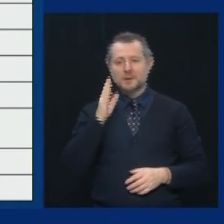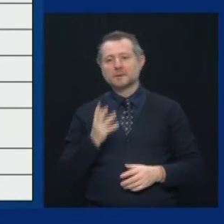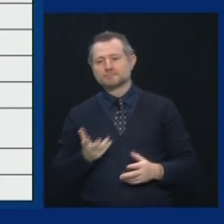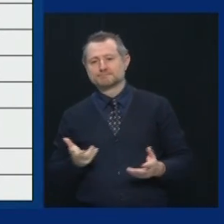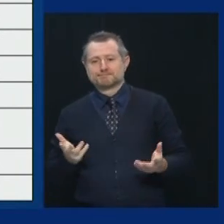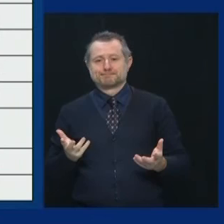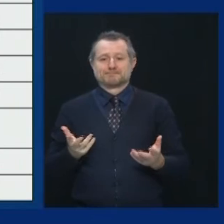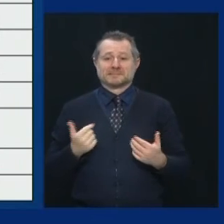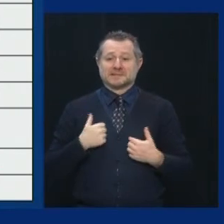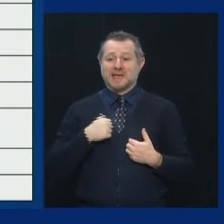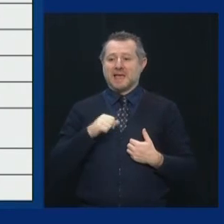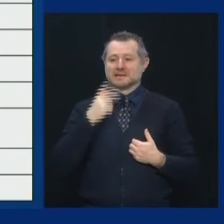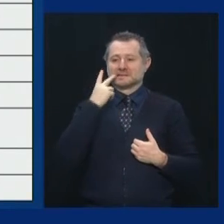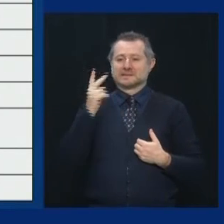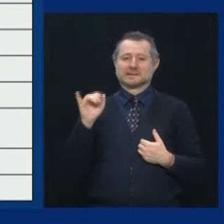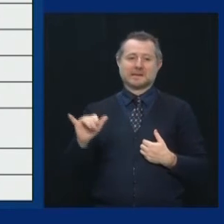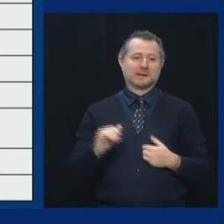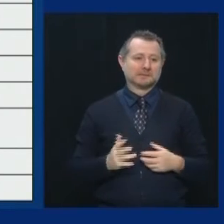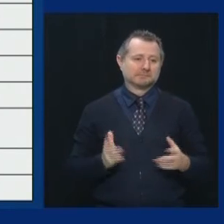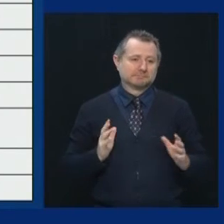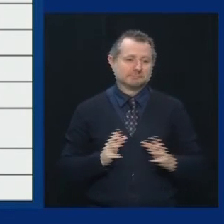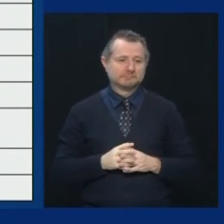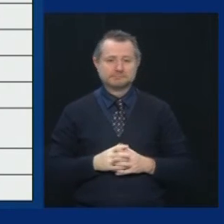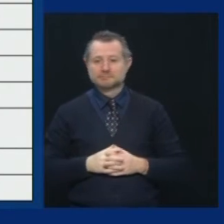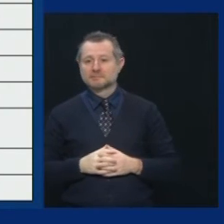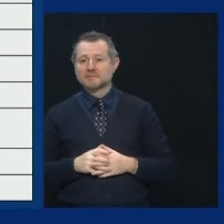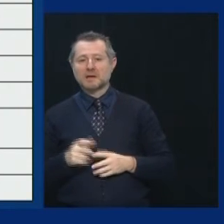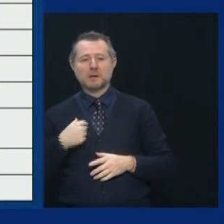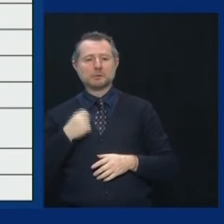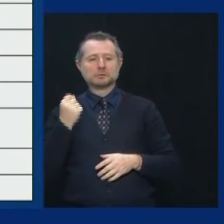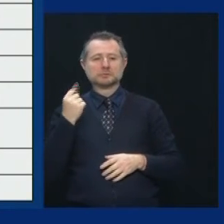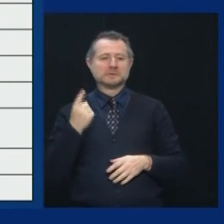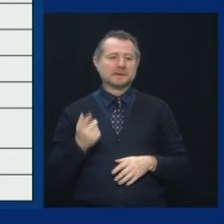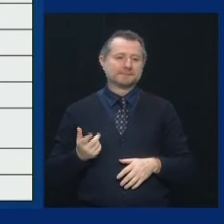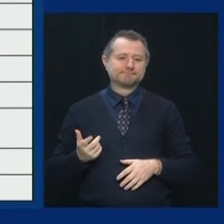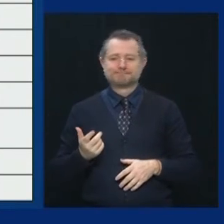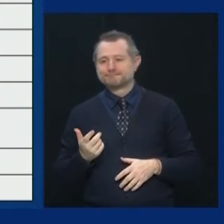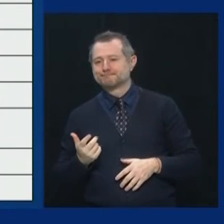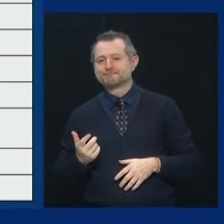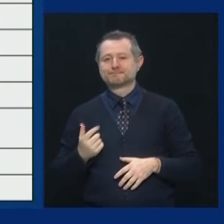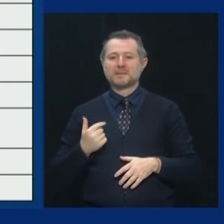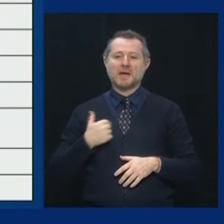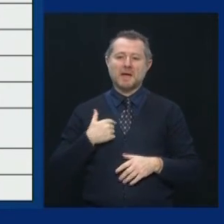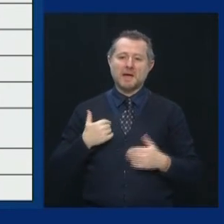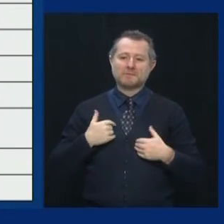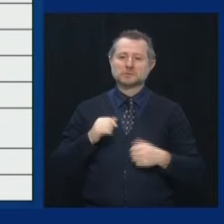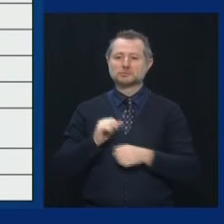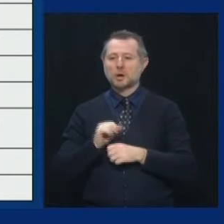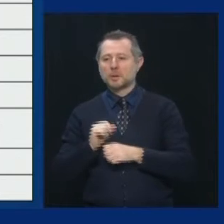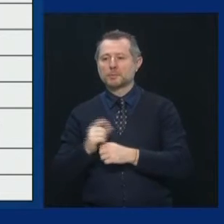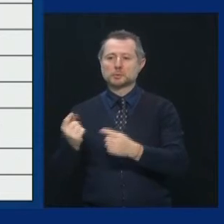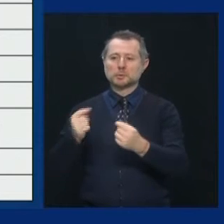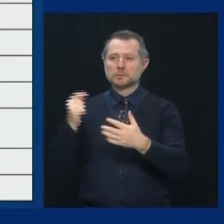PEOPLE'S ARMS. I UNDERSTAND THEIR PRIVATE